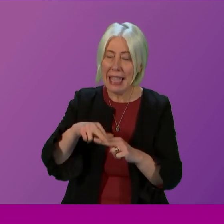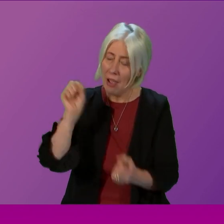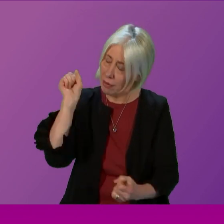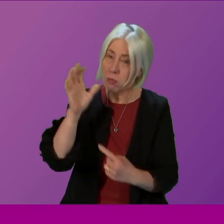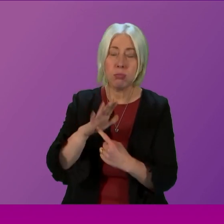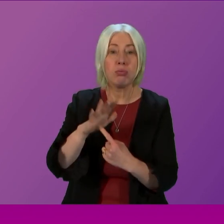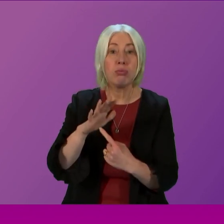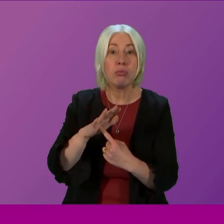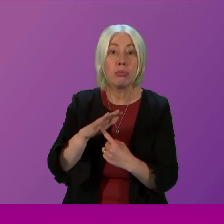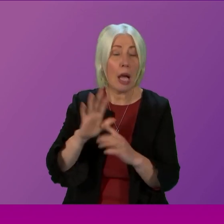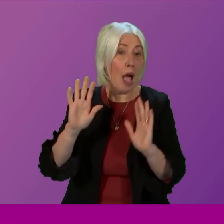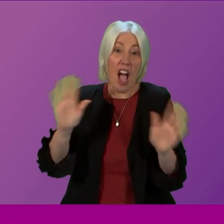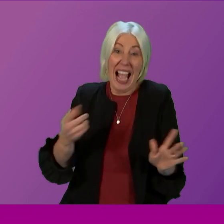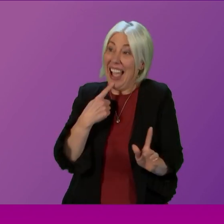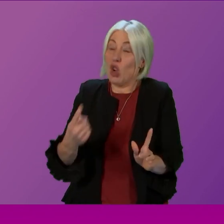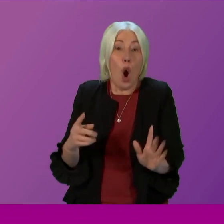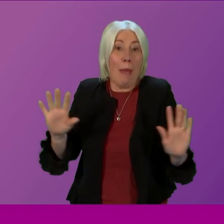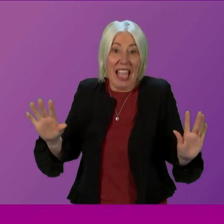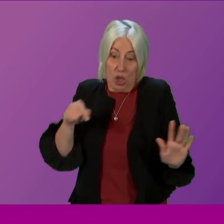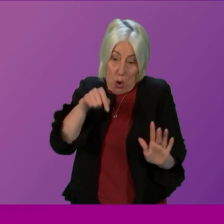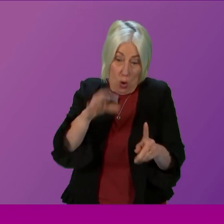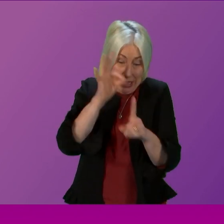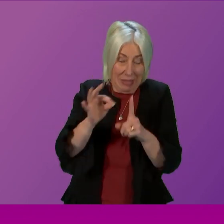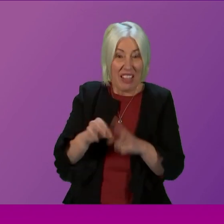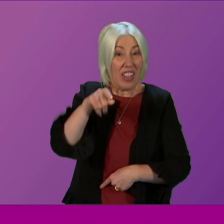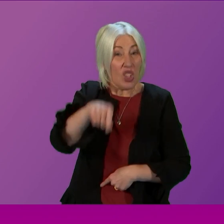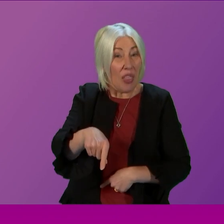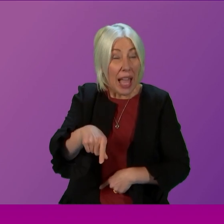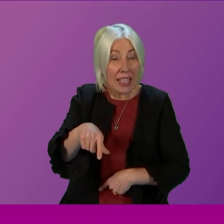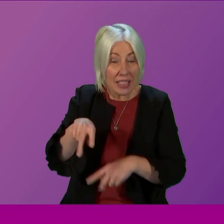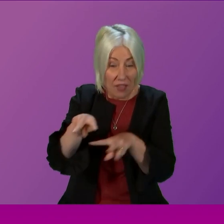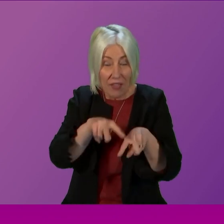I cannot comment further today on the specifics of the case at Waid academy,